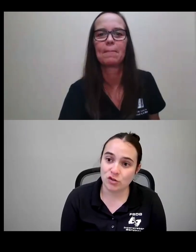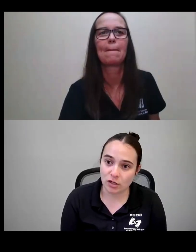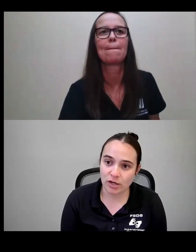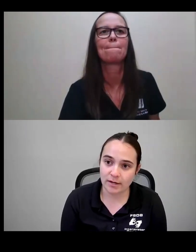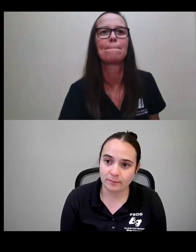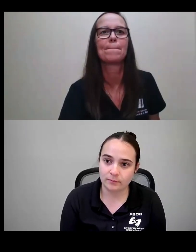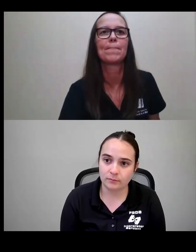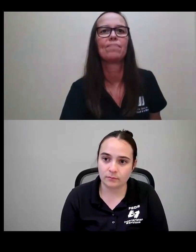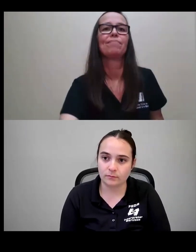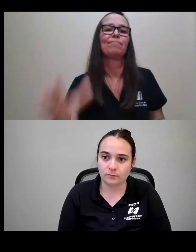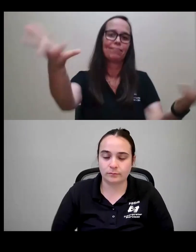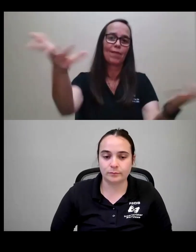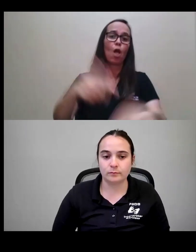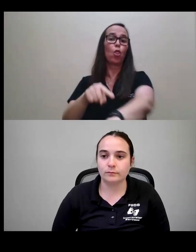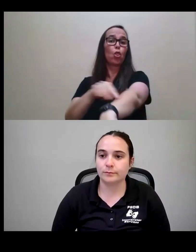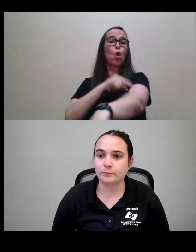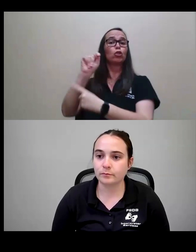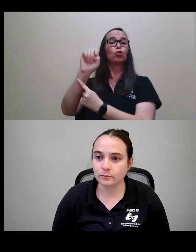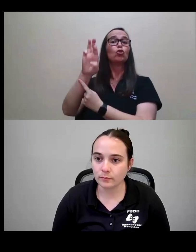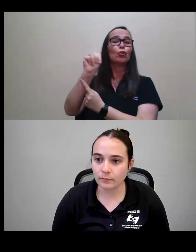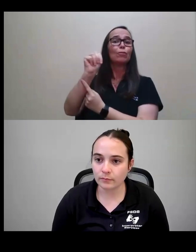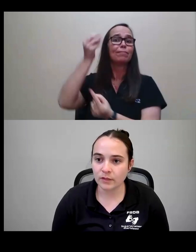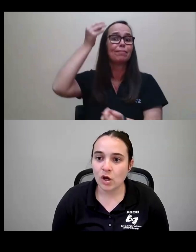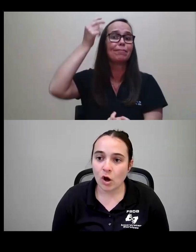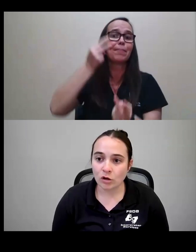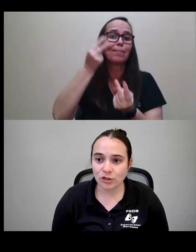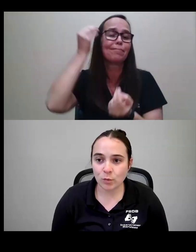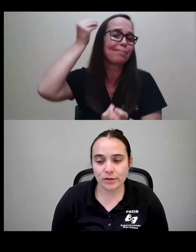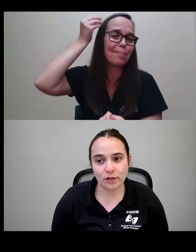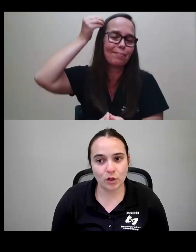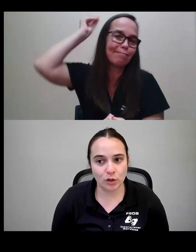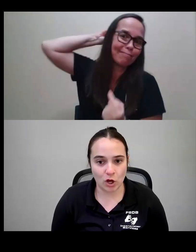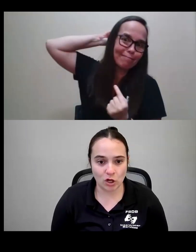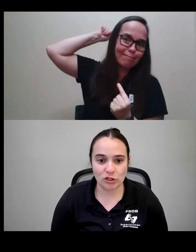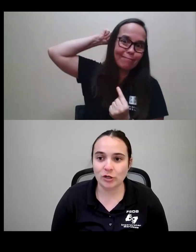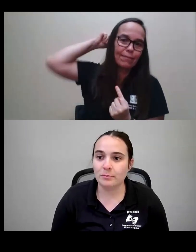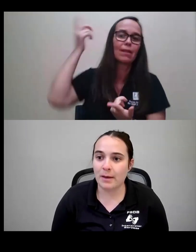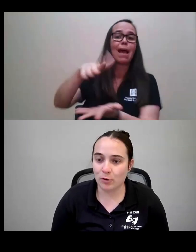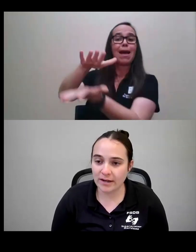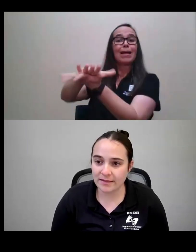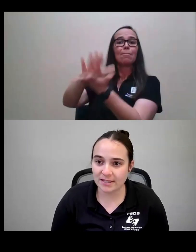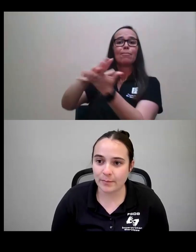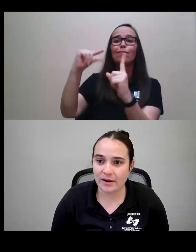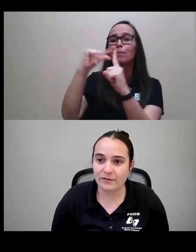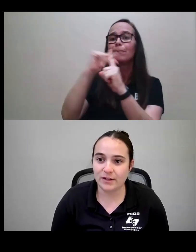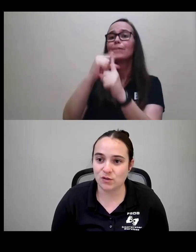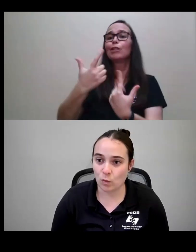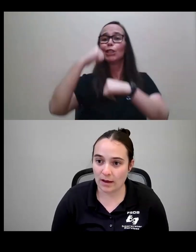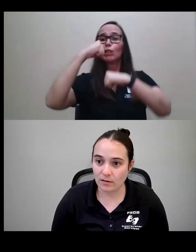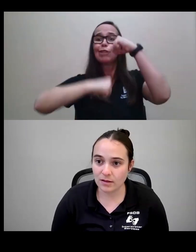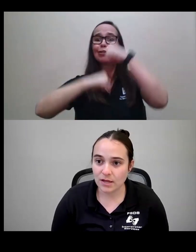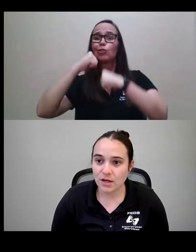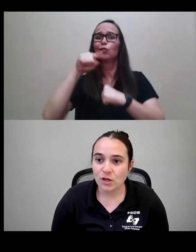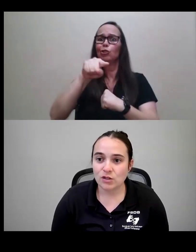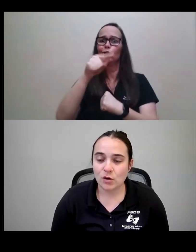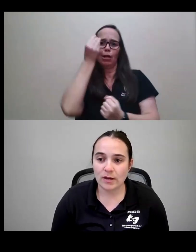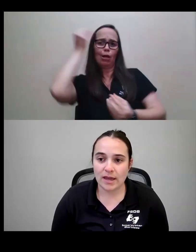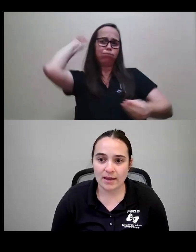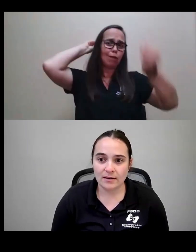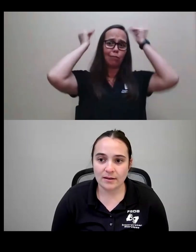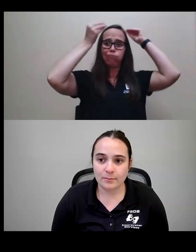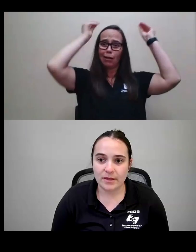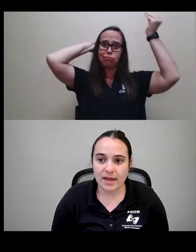of instruction. Also, with their long-term memory, that's a benefit as well. So again,